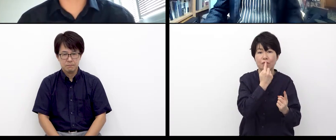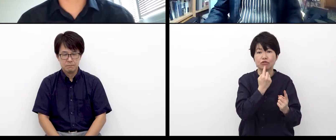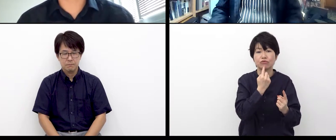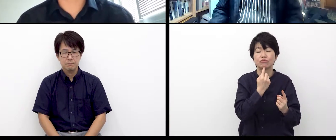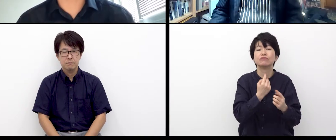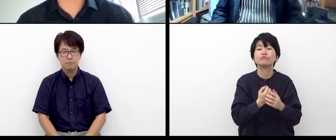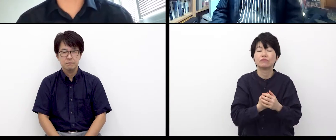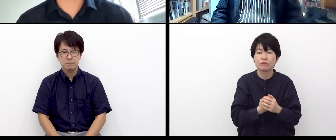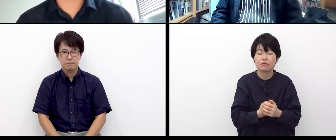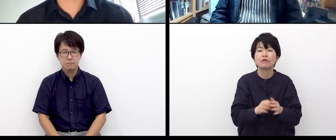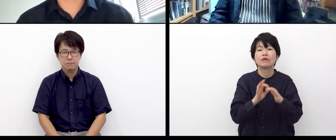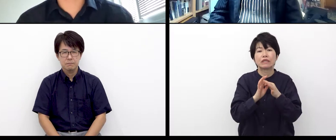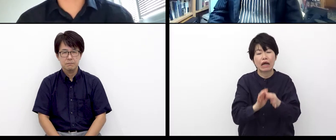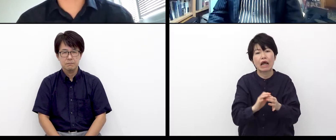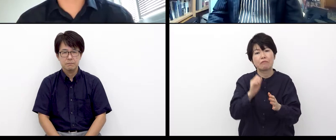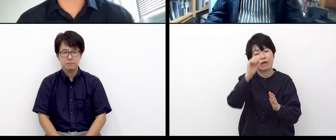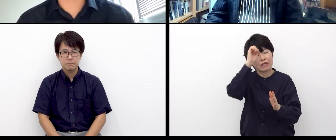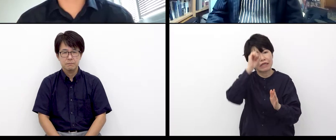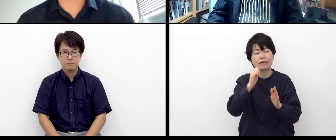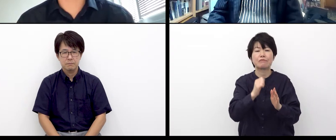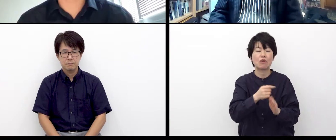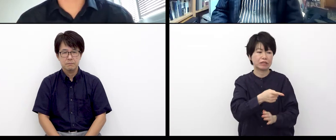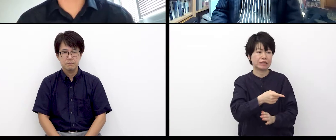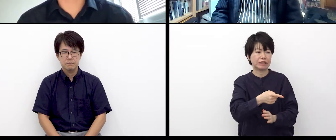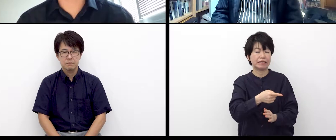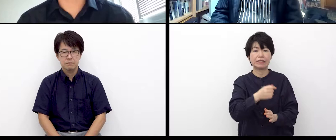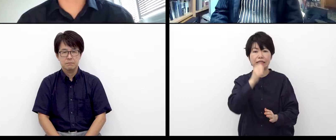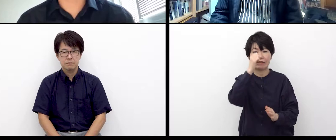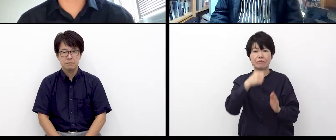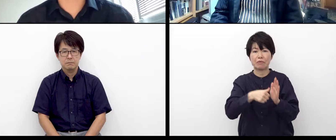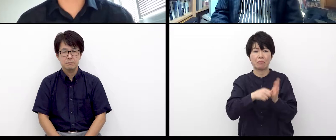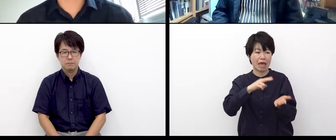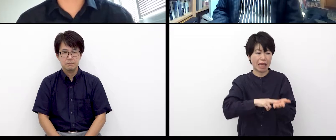Therefore, I don’t think we have to make a disease name about it.